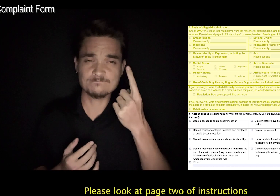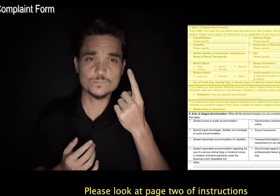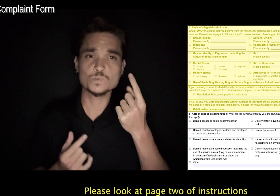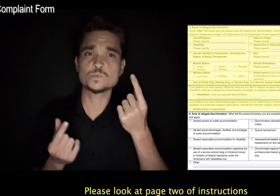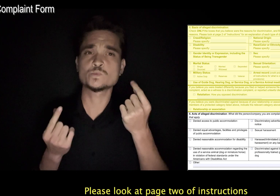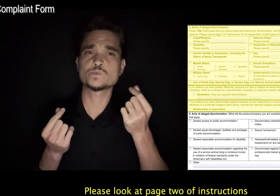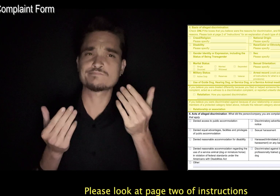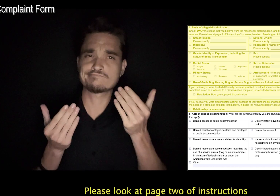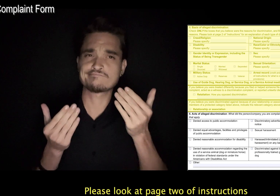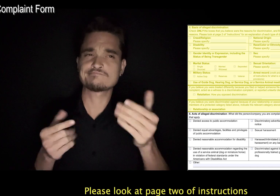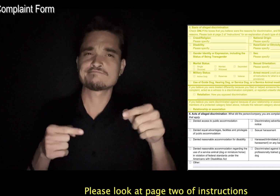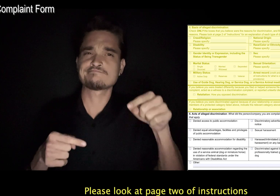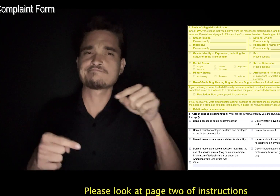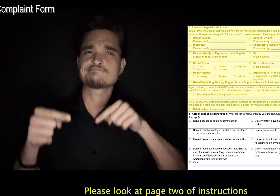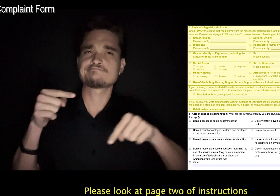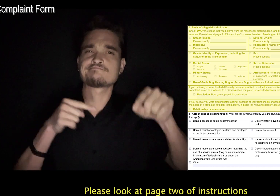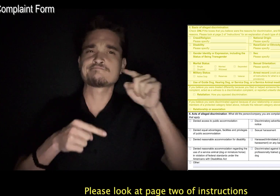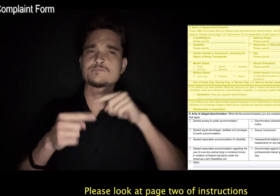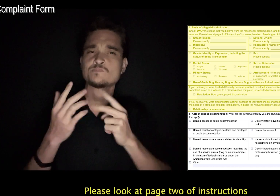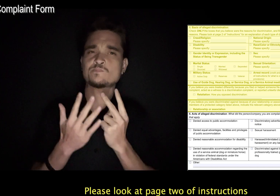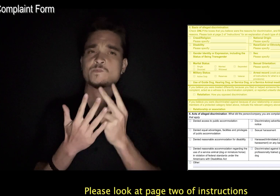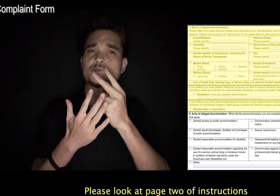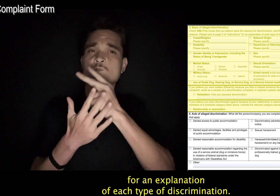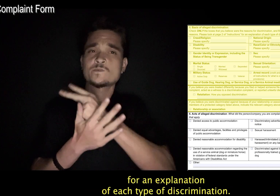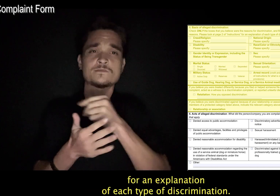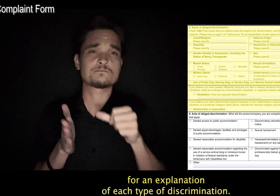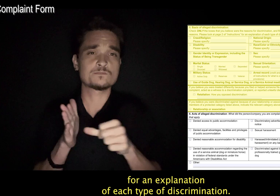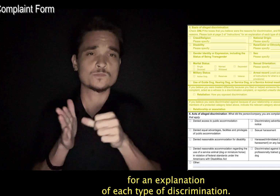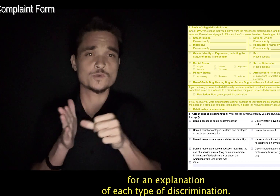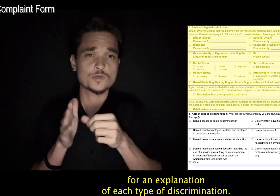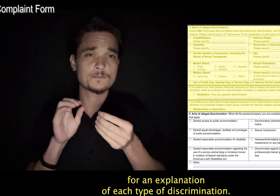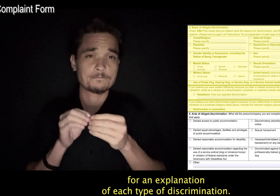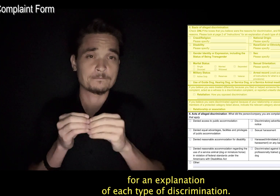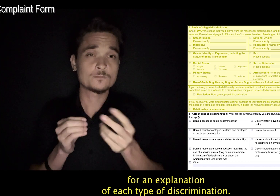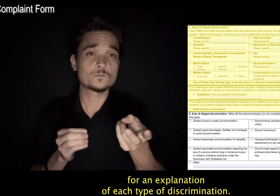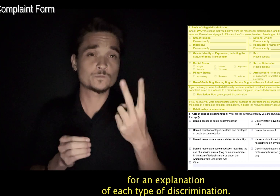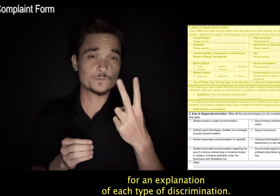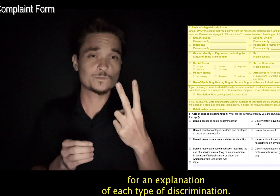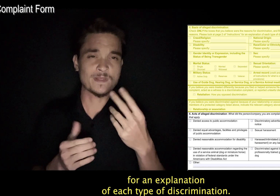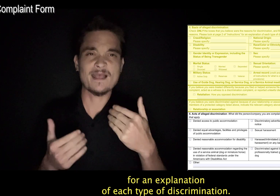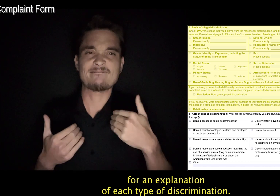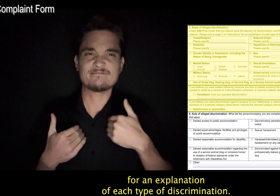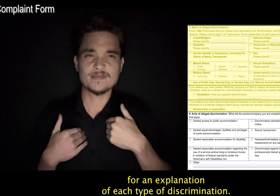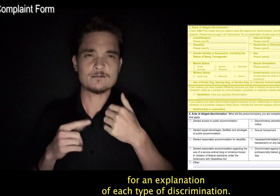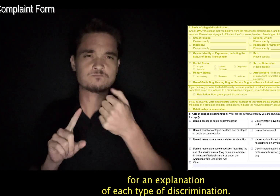Please look at page two of instructions for an explanation of each type of discrimination.